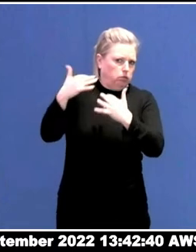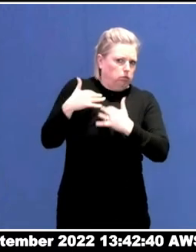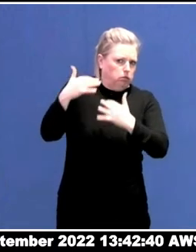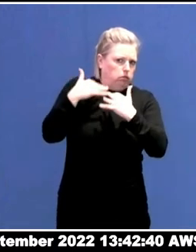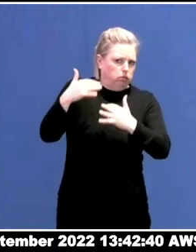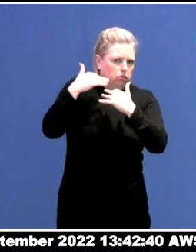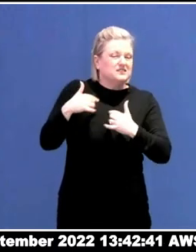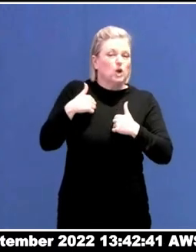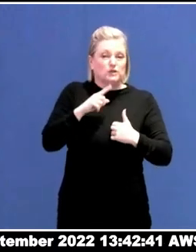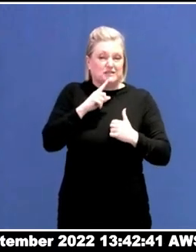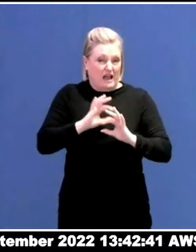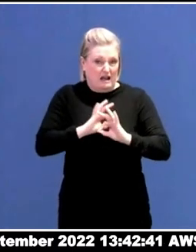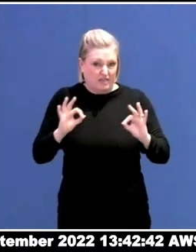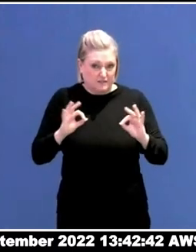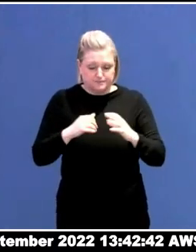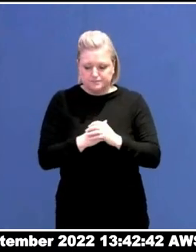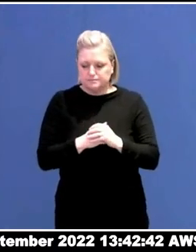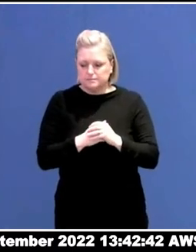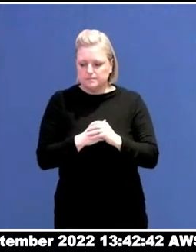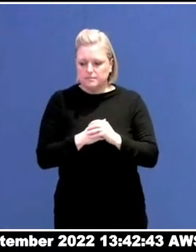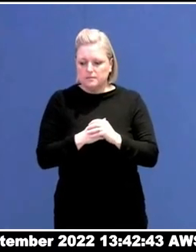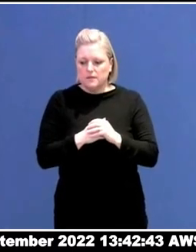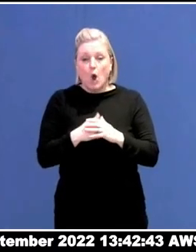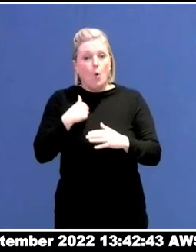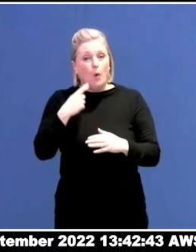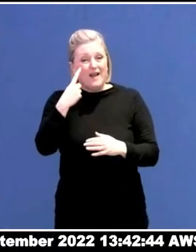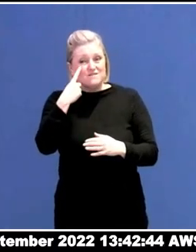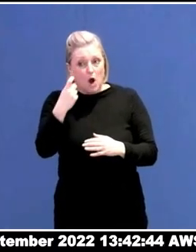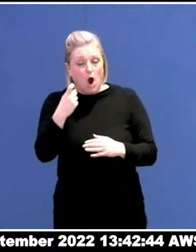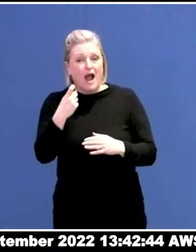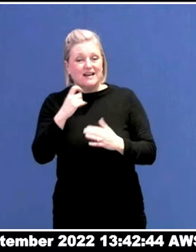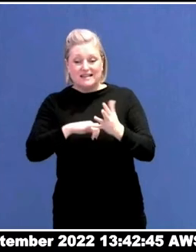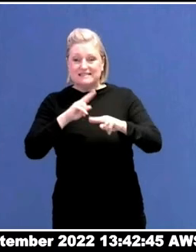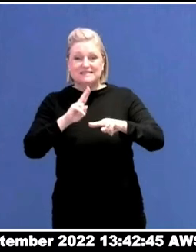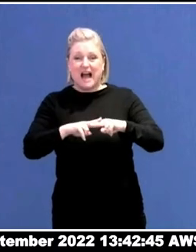Our investigation found that the staff do not have the time, training or tools to